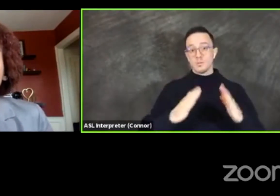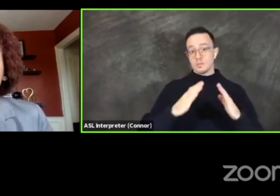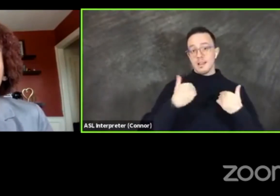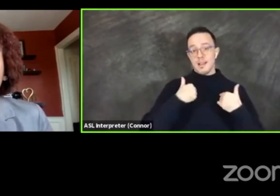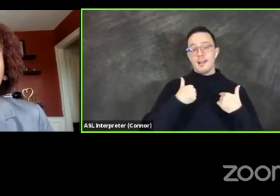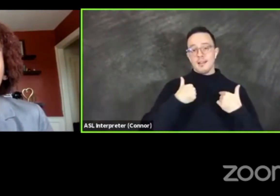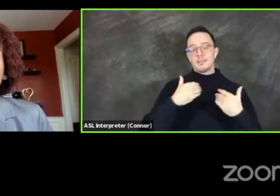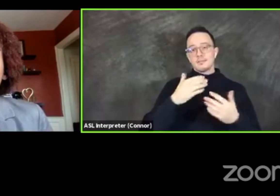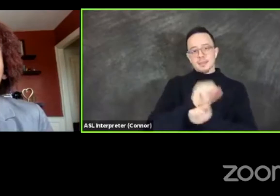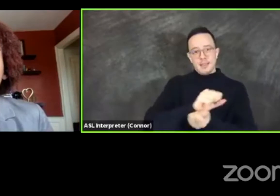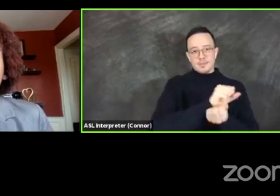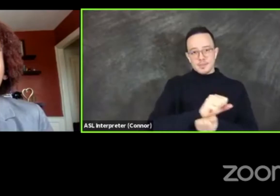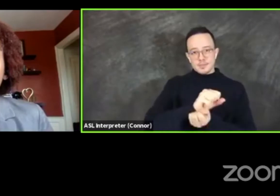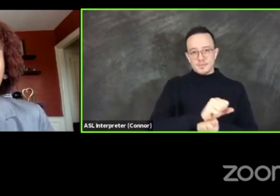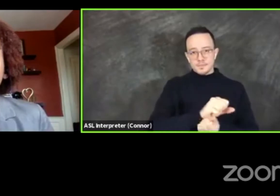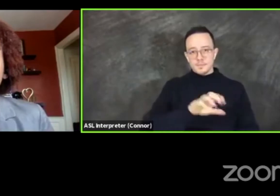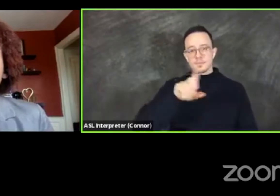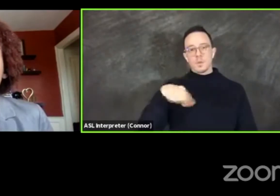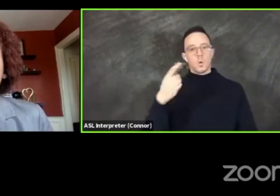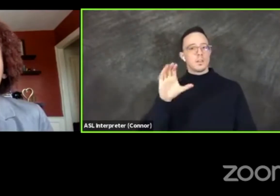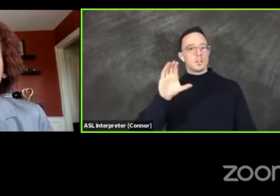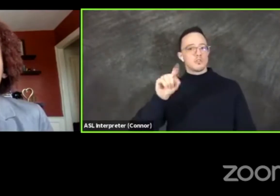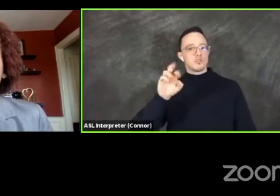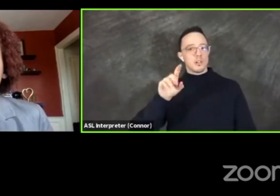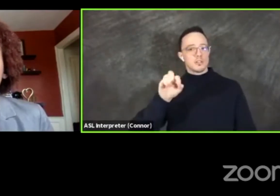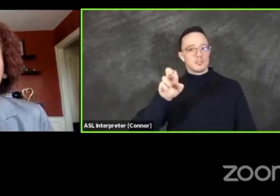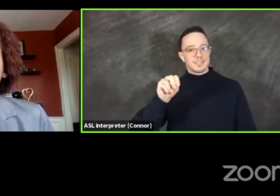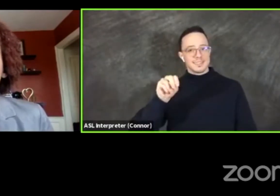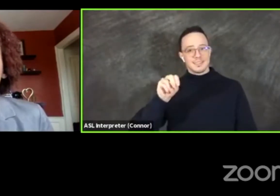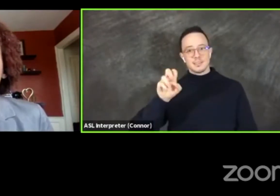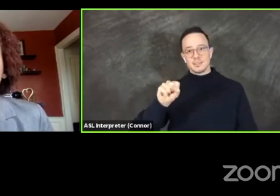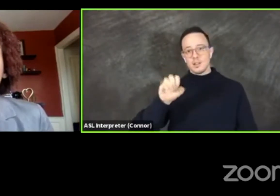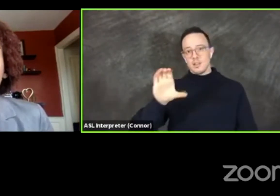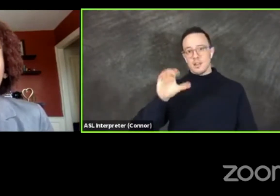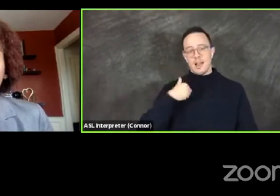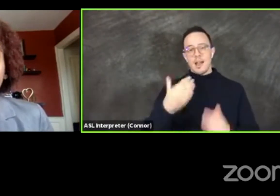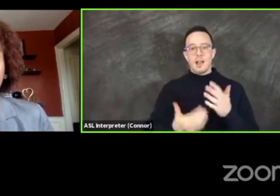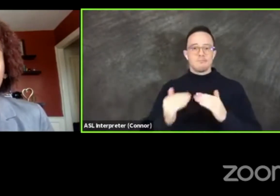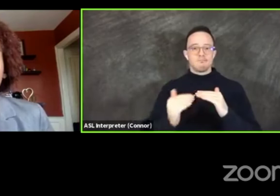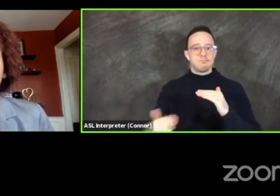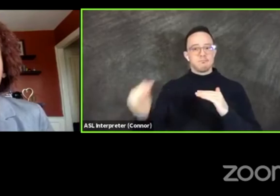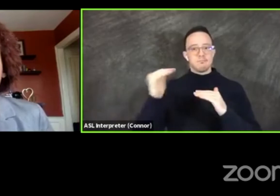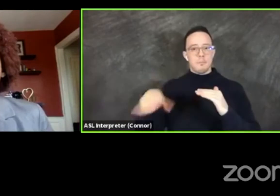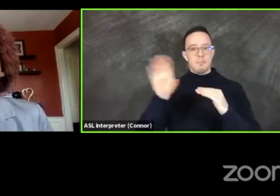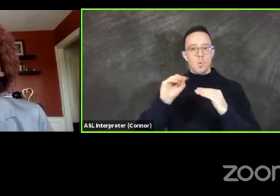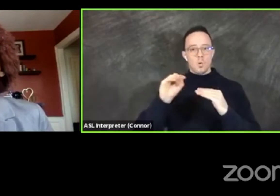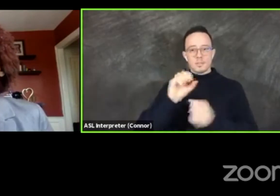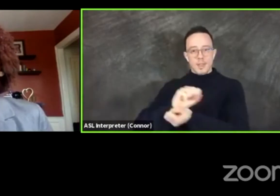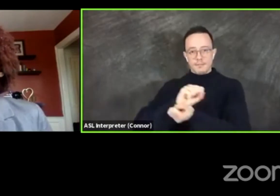YORK IN THE EXTENT TO WHICH SLAVERY PENETRATED EVERYDAY LIFE. SLAVERY WAS NO MILDER IN THE URBAN NORTH THAN IN THE DEEP